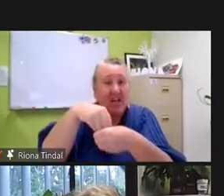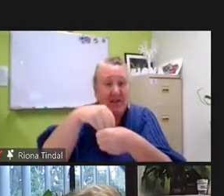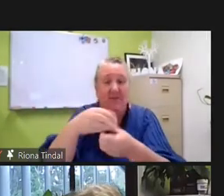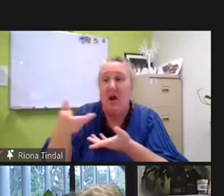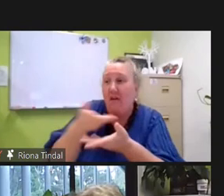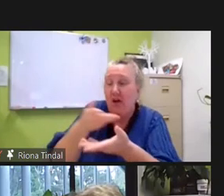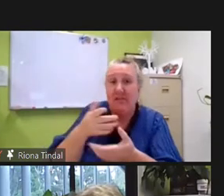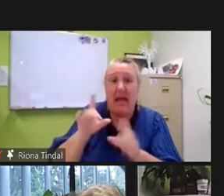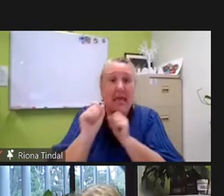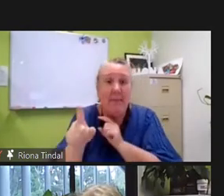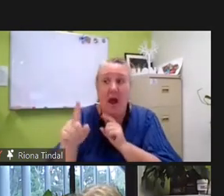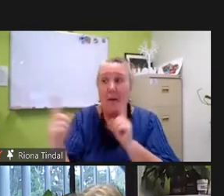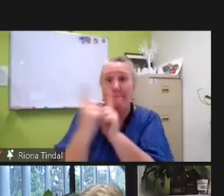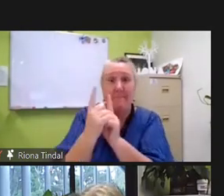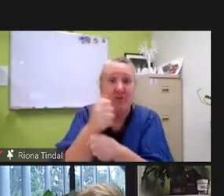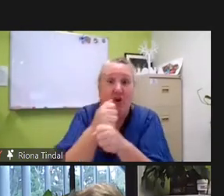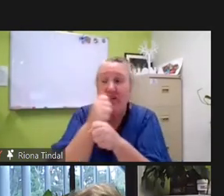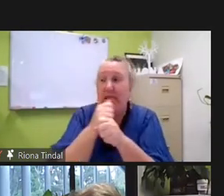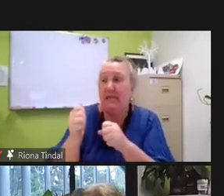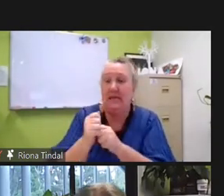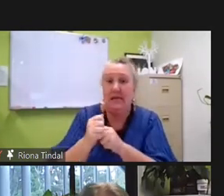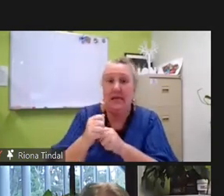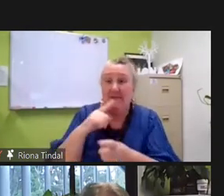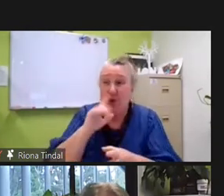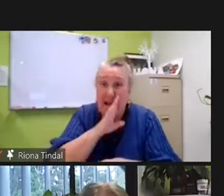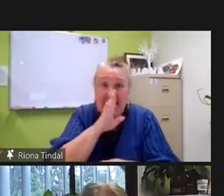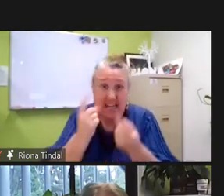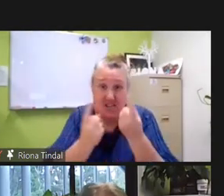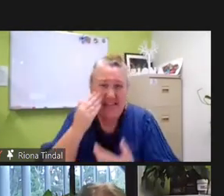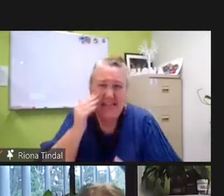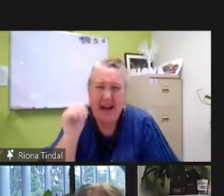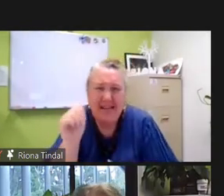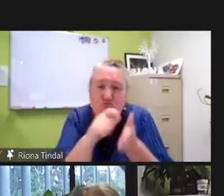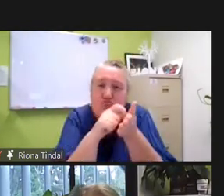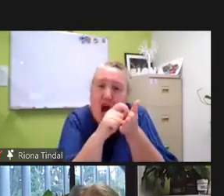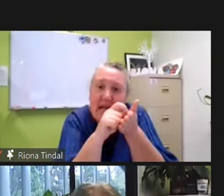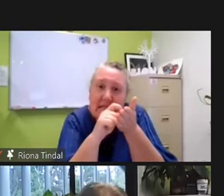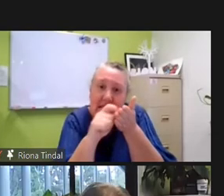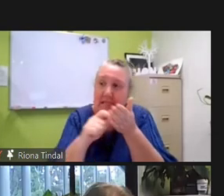so try different ways of engaging as well. You can be meeting with the person for a coffee.